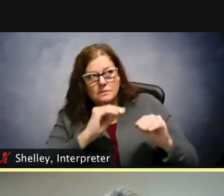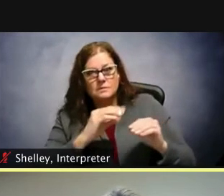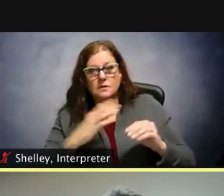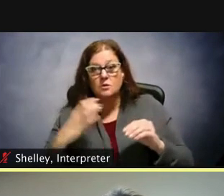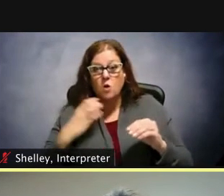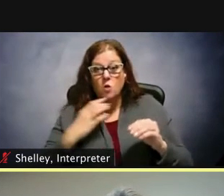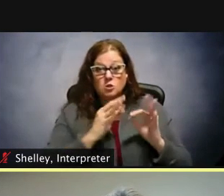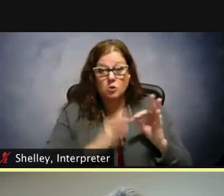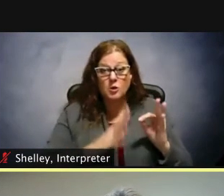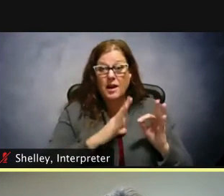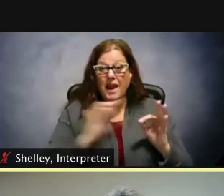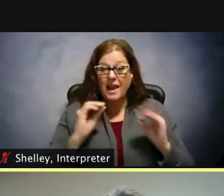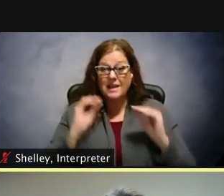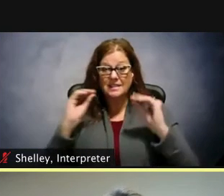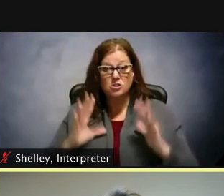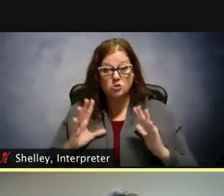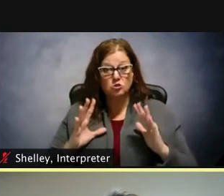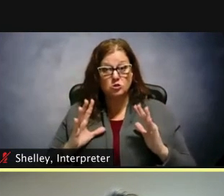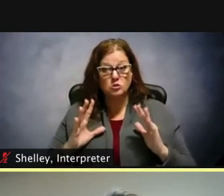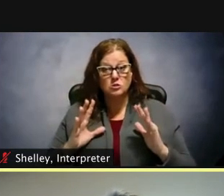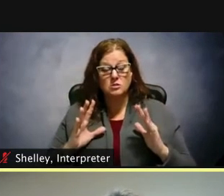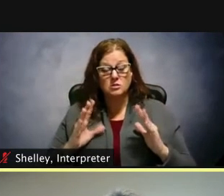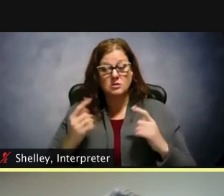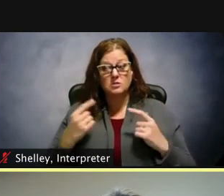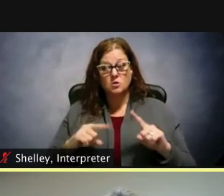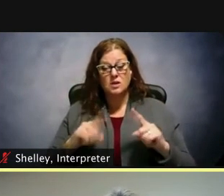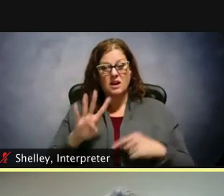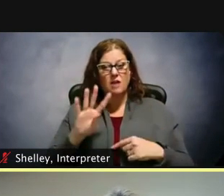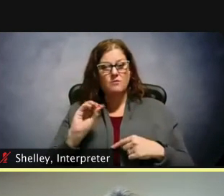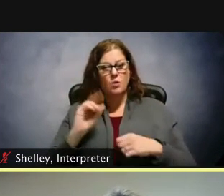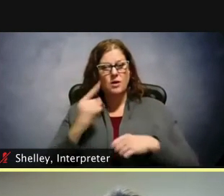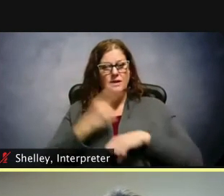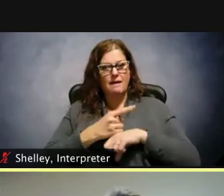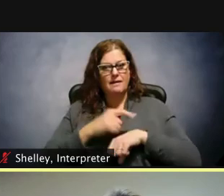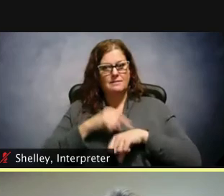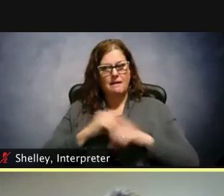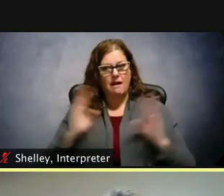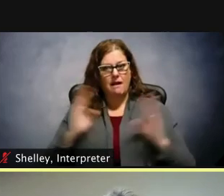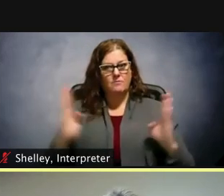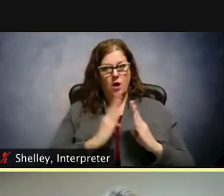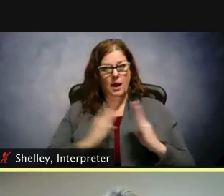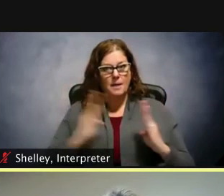the teacher during this 40-day period where we were doing the assessments.